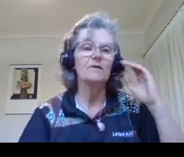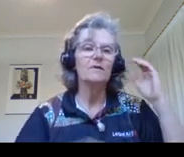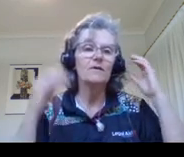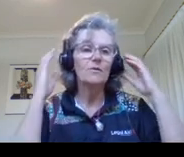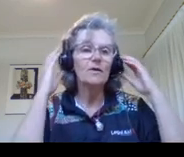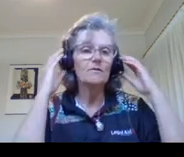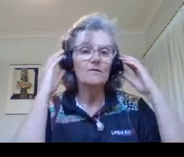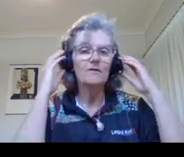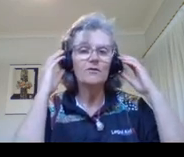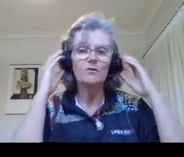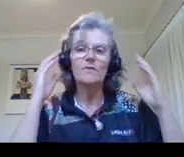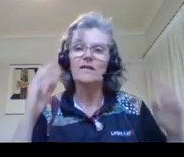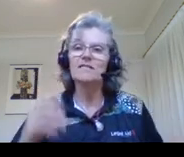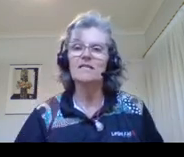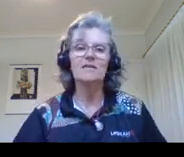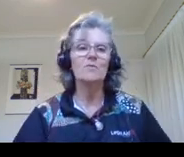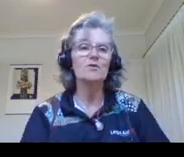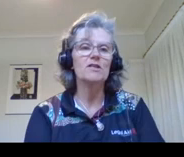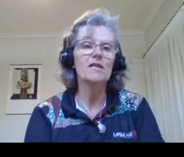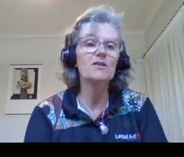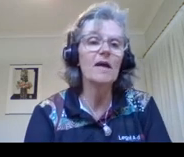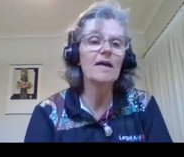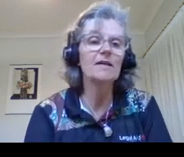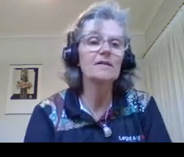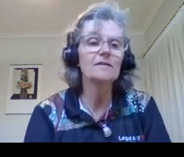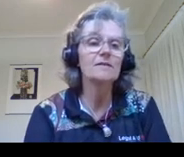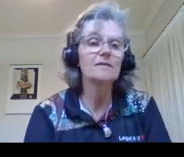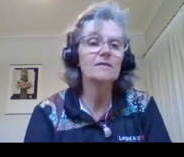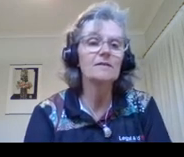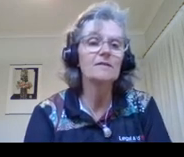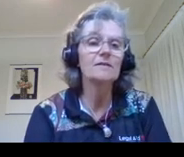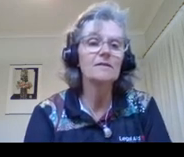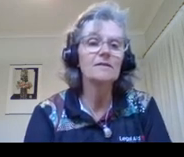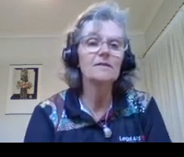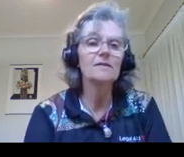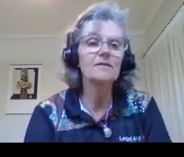oh have you accidentally muted are you back I am back apologies